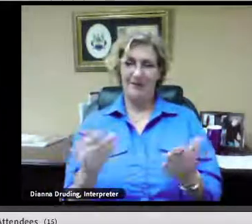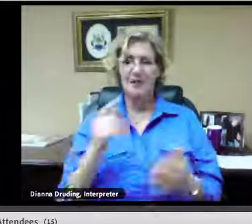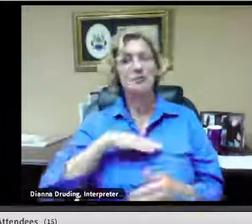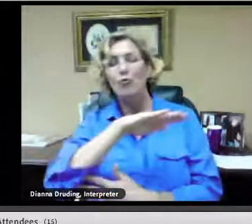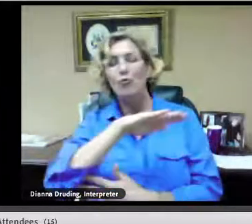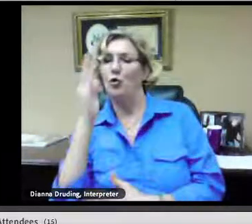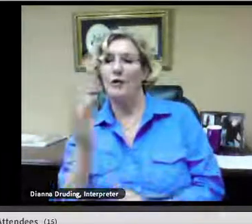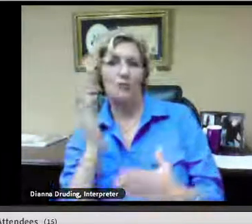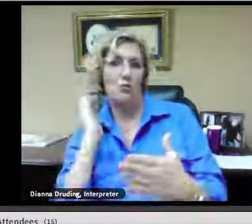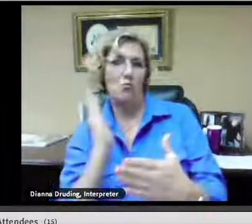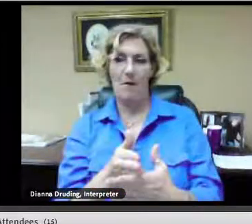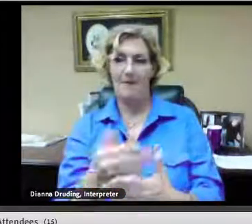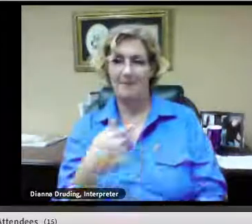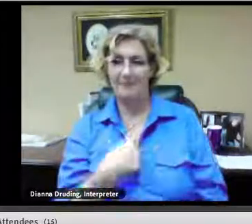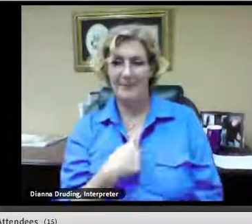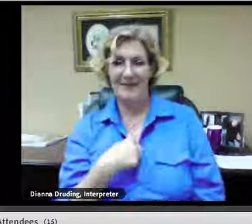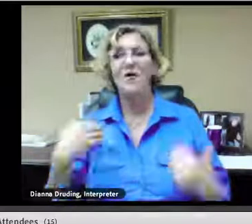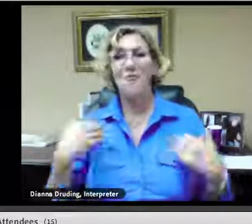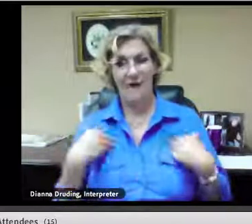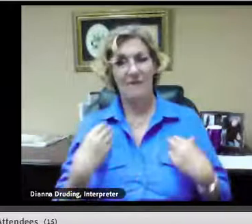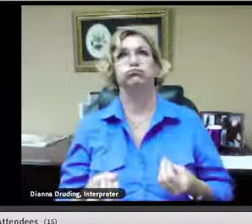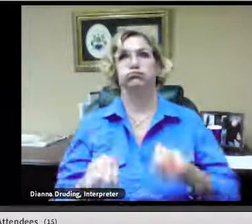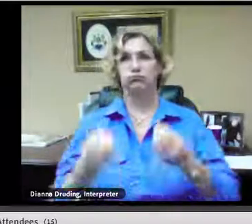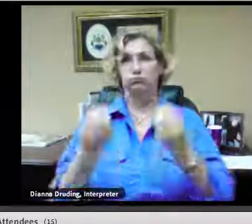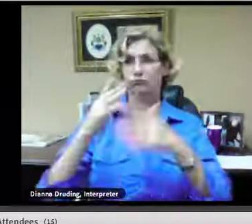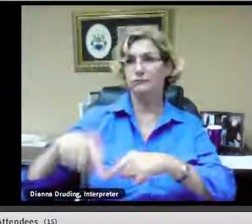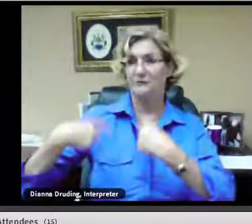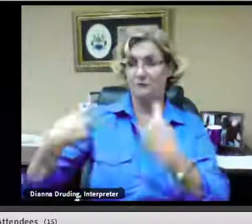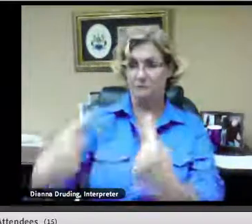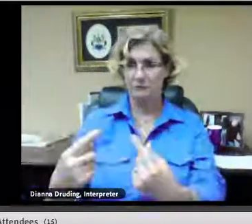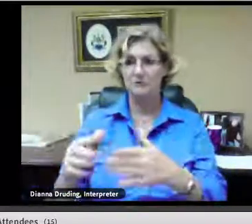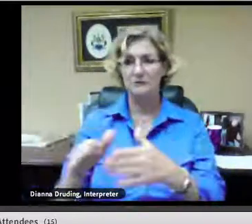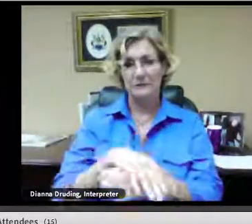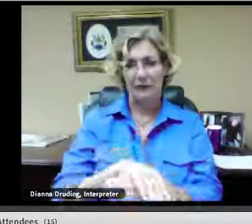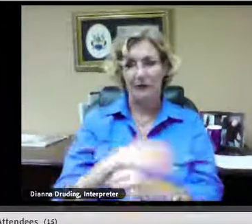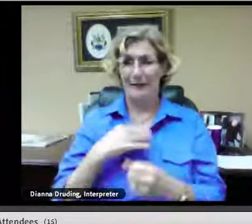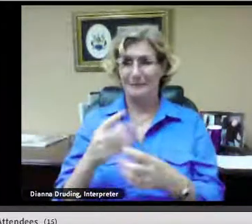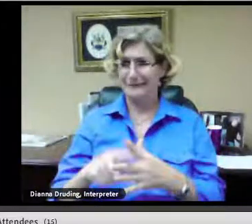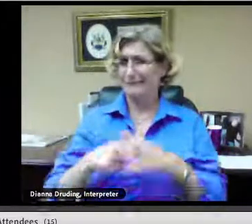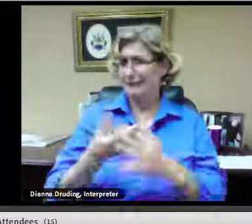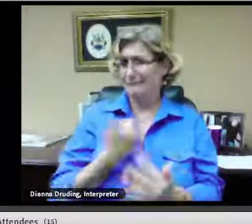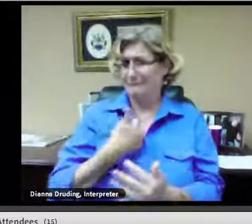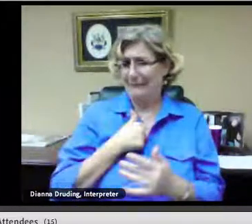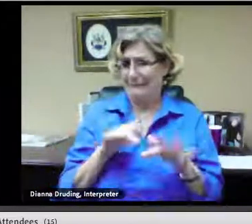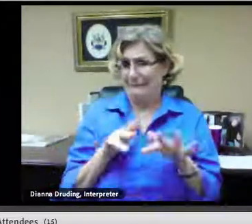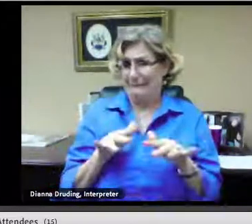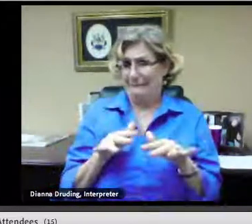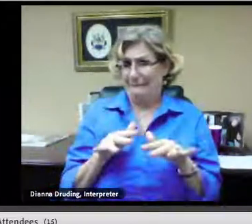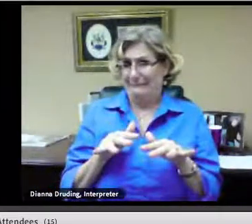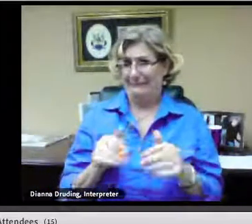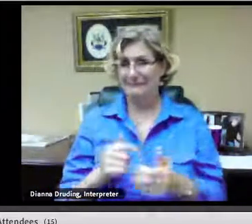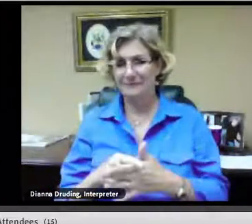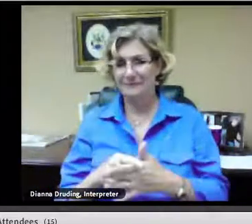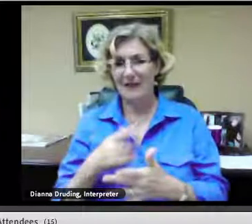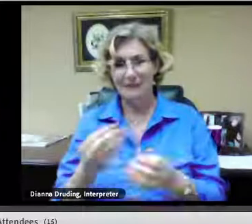We have a lot of slides to cover. I'm starting to have some anxiety about, I put way too many slides in here, but we'll see what we can do.